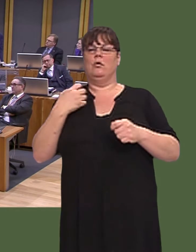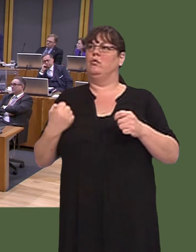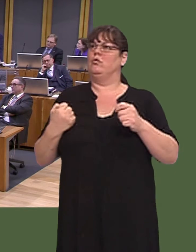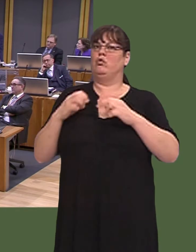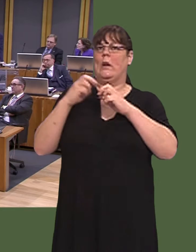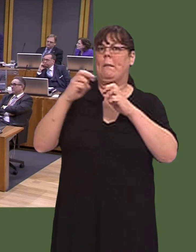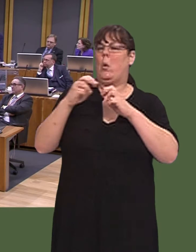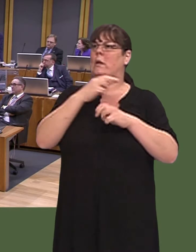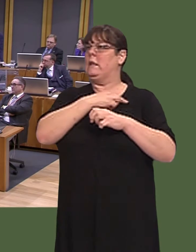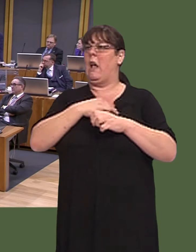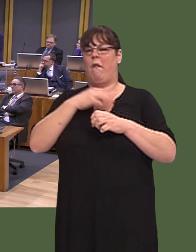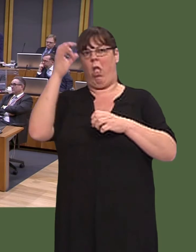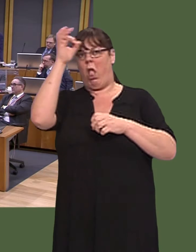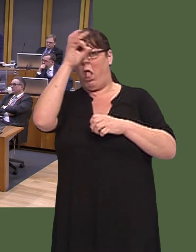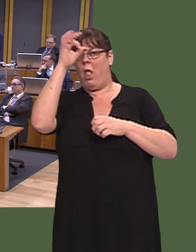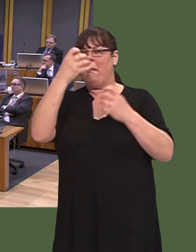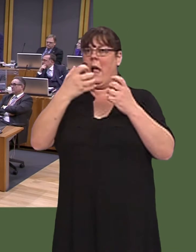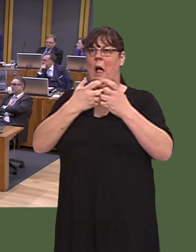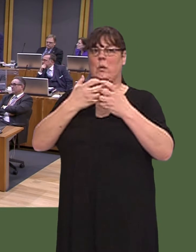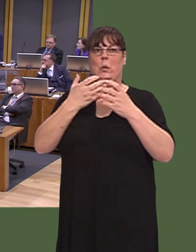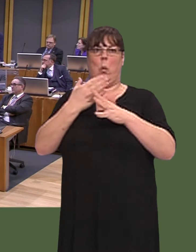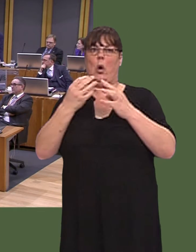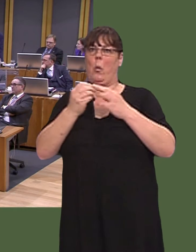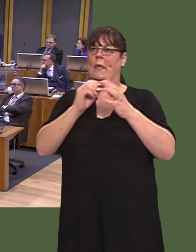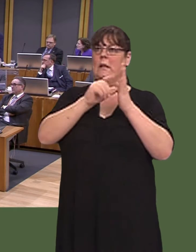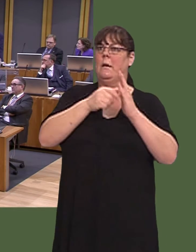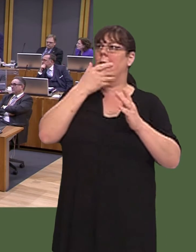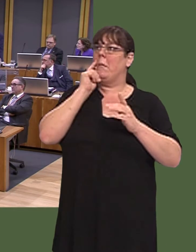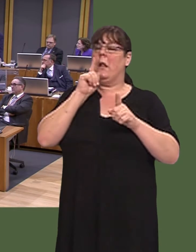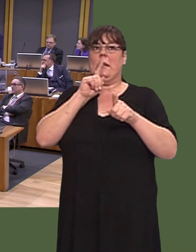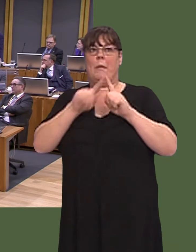This was unfortunately the case with rail staff, bus drivers, and taxi drivers.